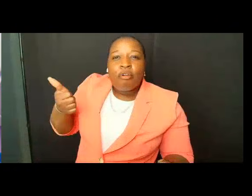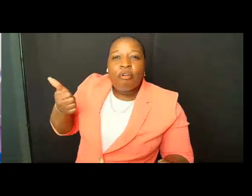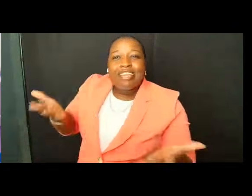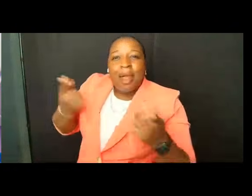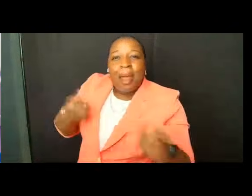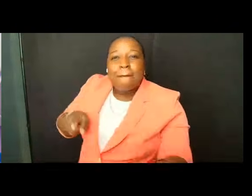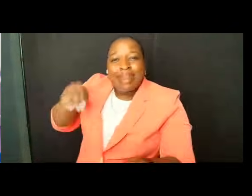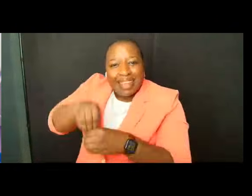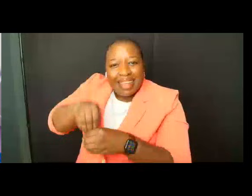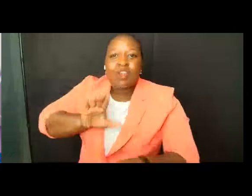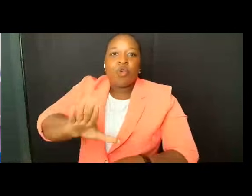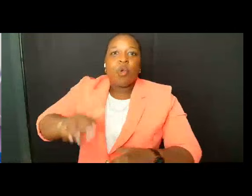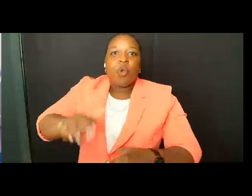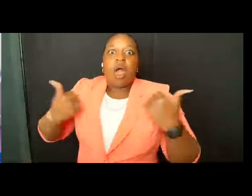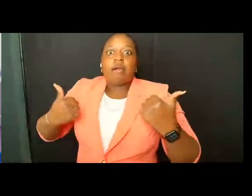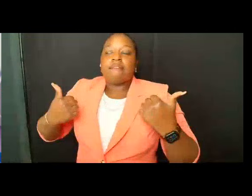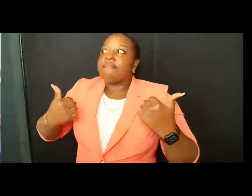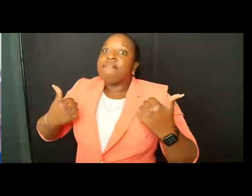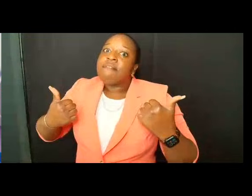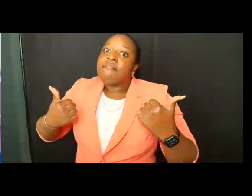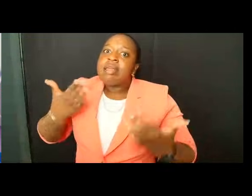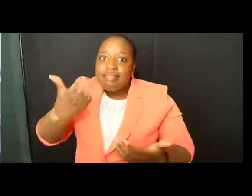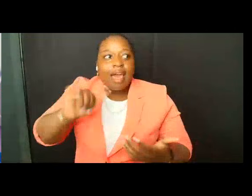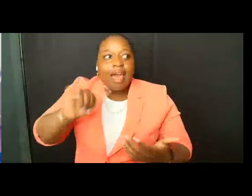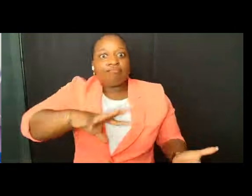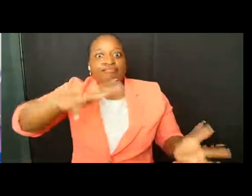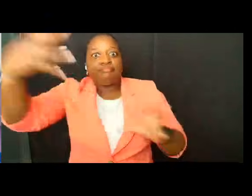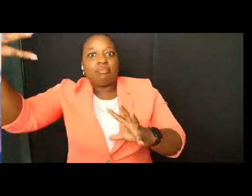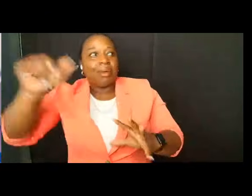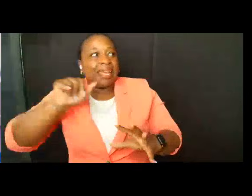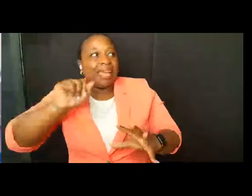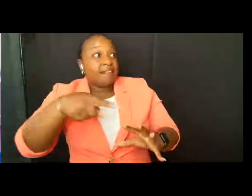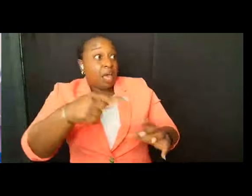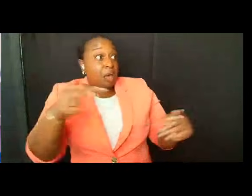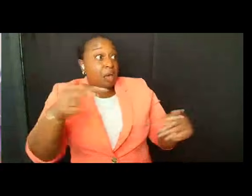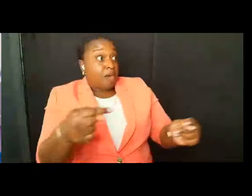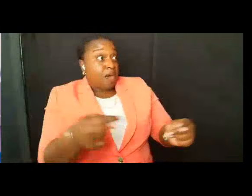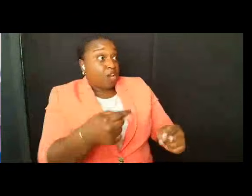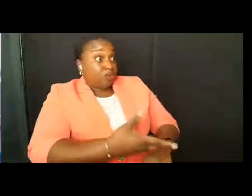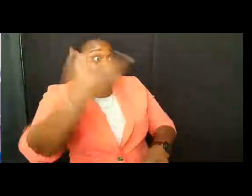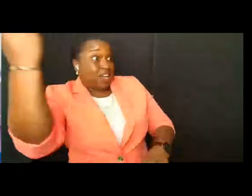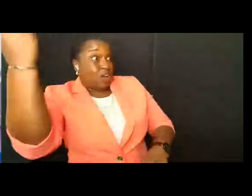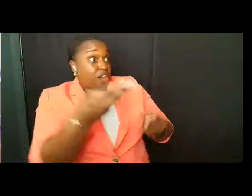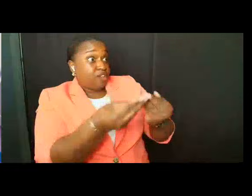when you take pain away, that vacuum can be filled by other psychological pathology.